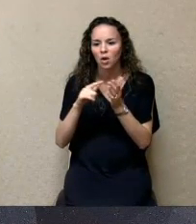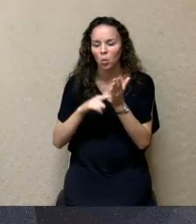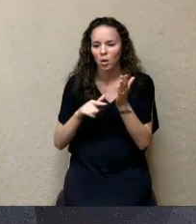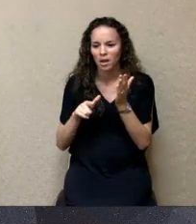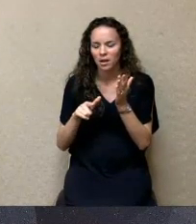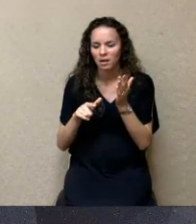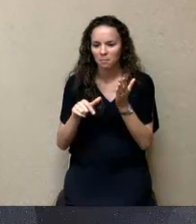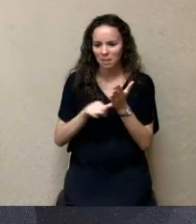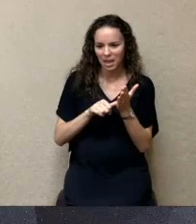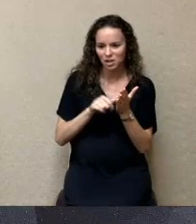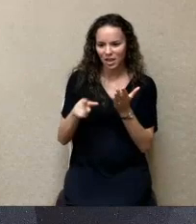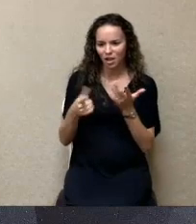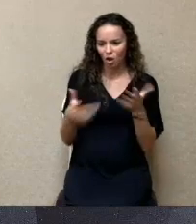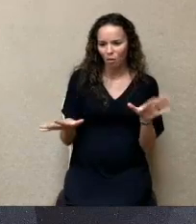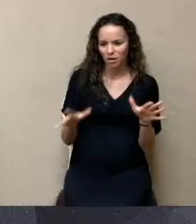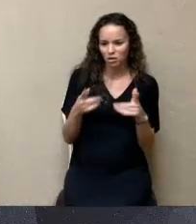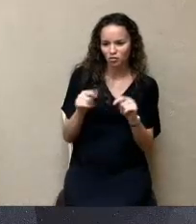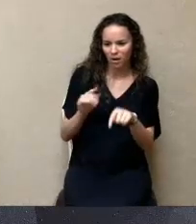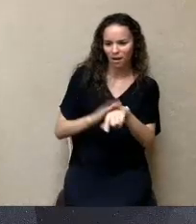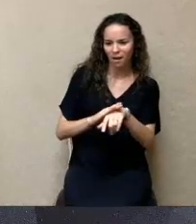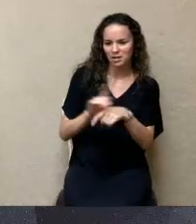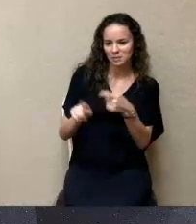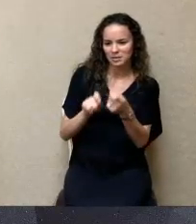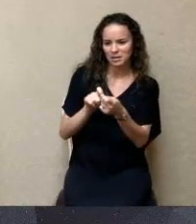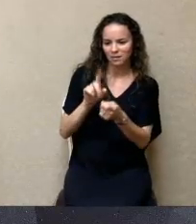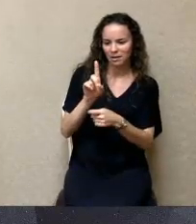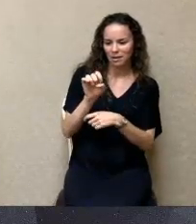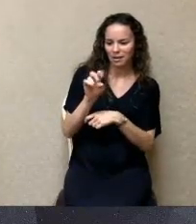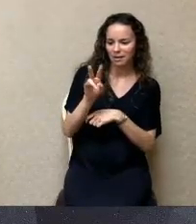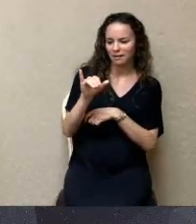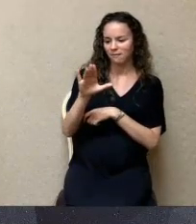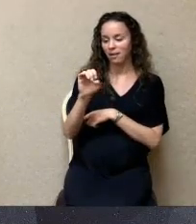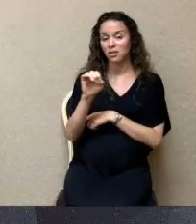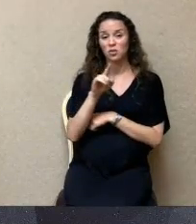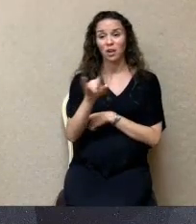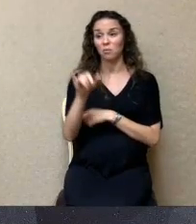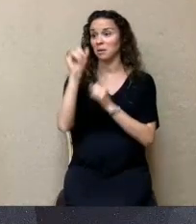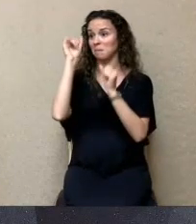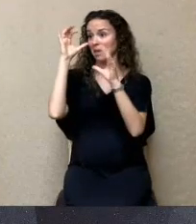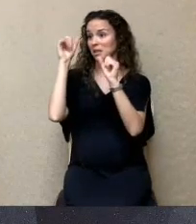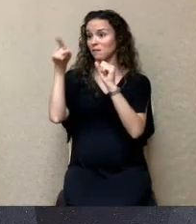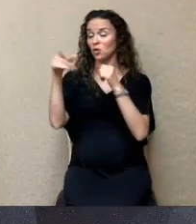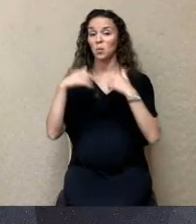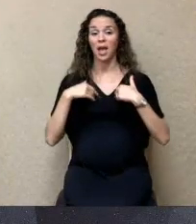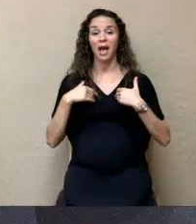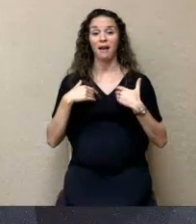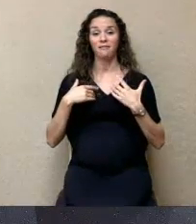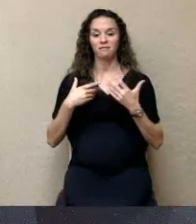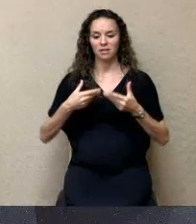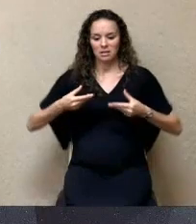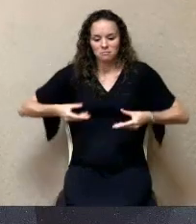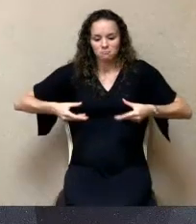on a device. So, that would be amazing if you guys have things that you can send with families about, this is what we've tried.